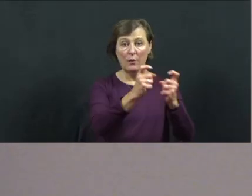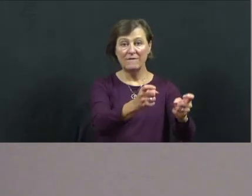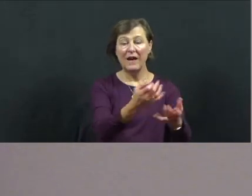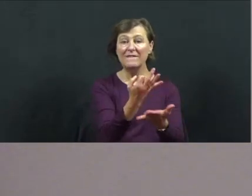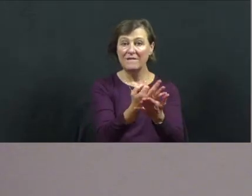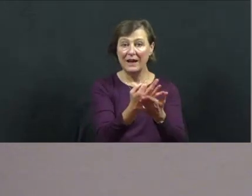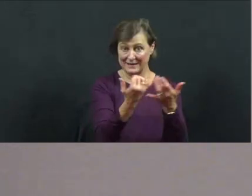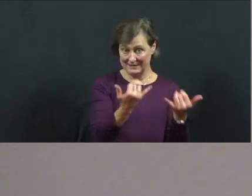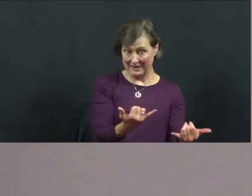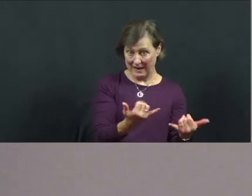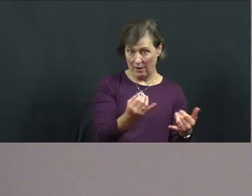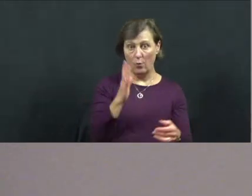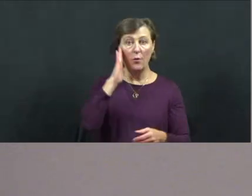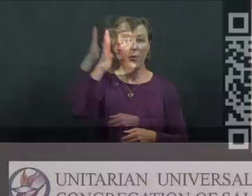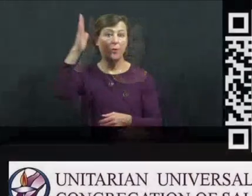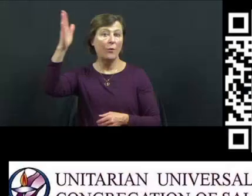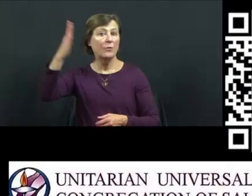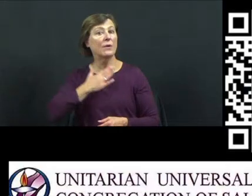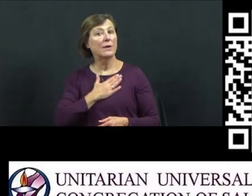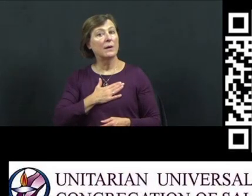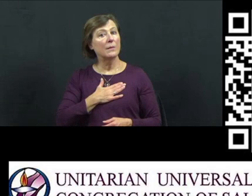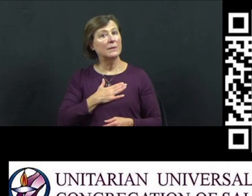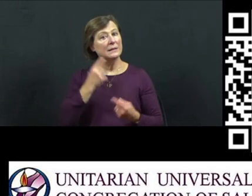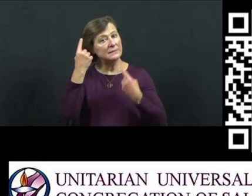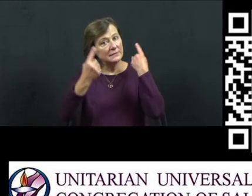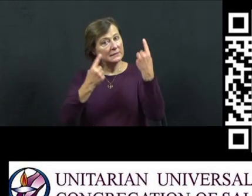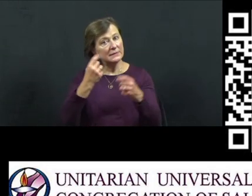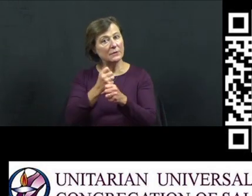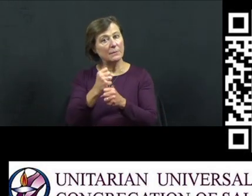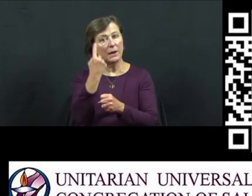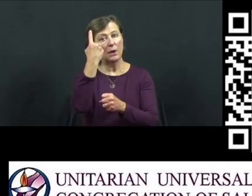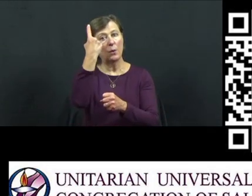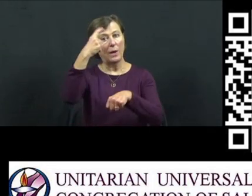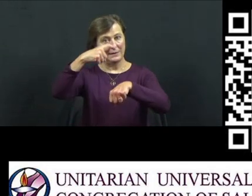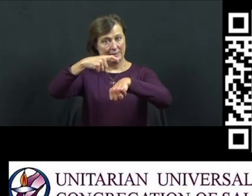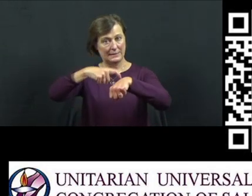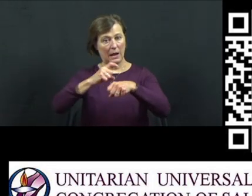Please consider making a separate, one-time donation this month